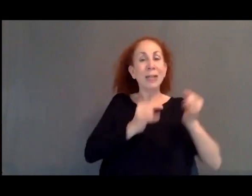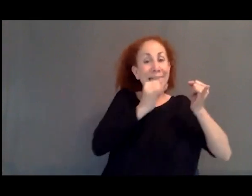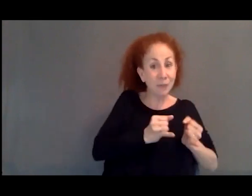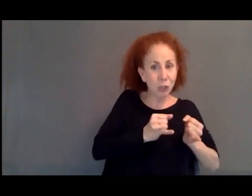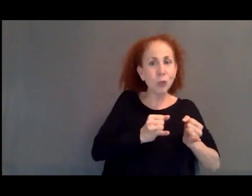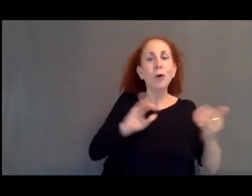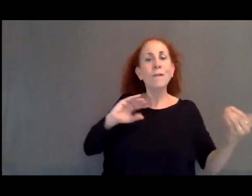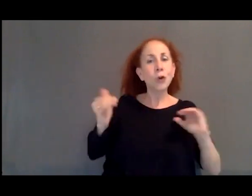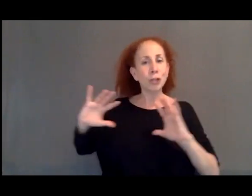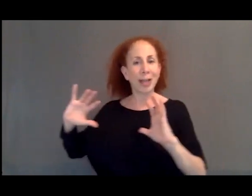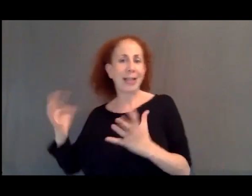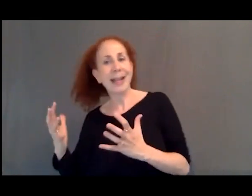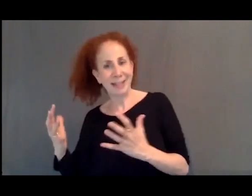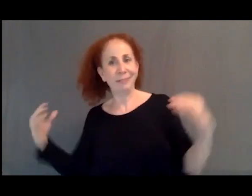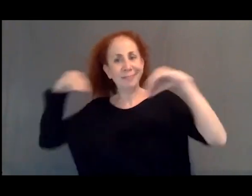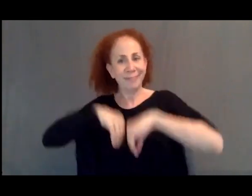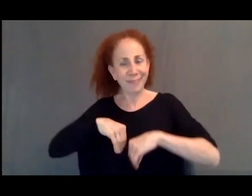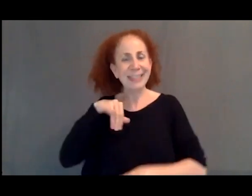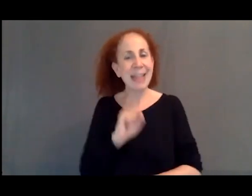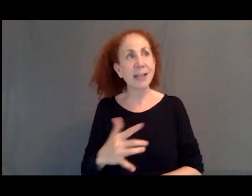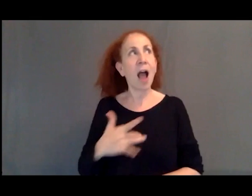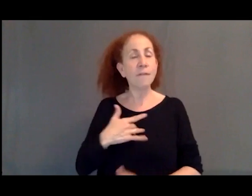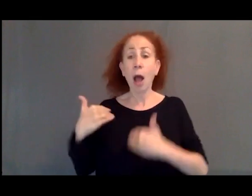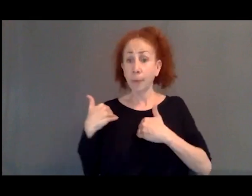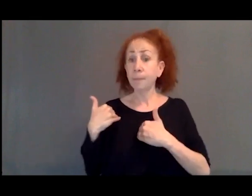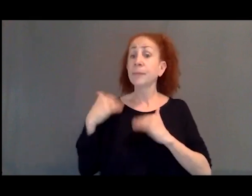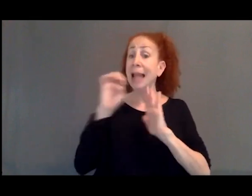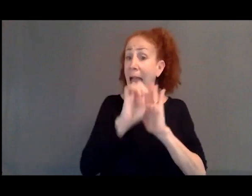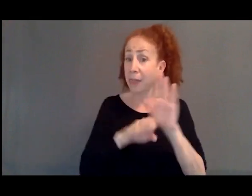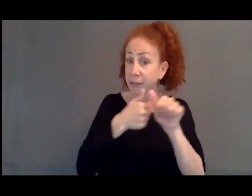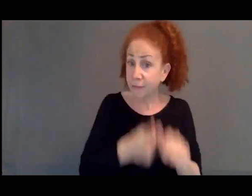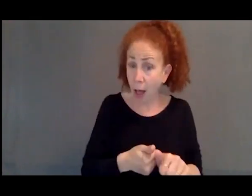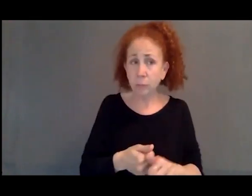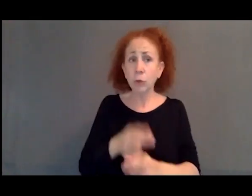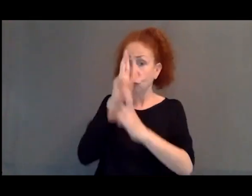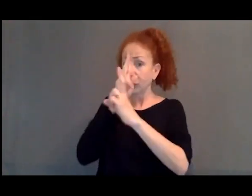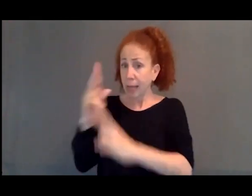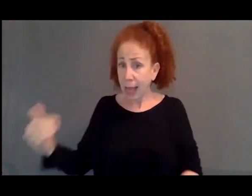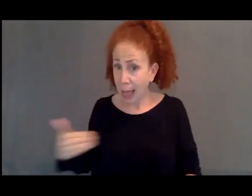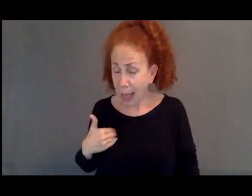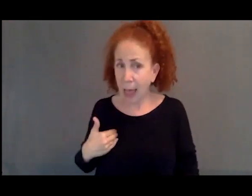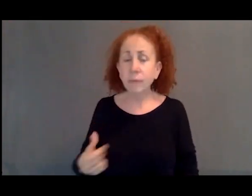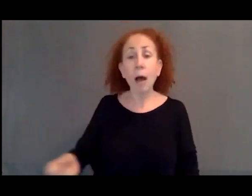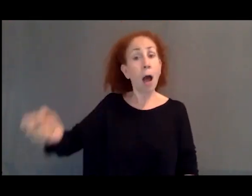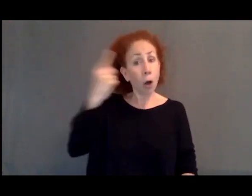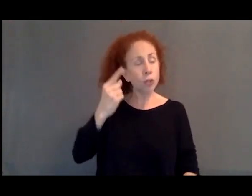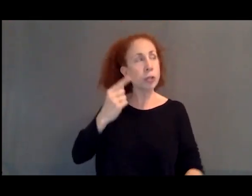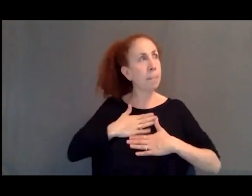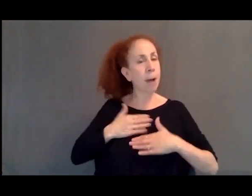issue, yes, I feel an obligation to be ethical, to be respectful. I have an awareness of the burdens placed upon me